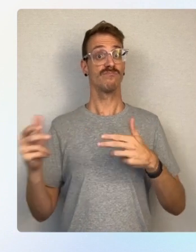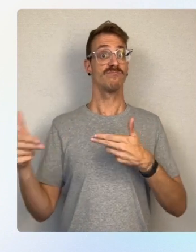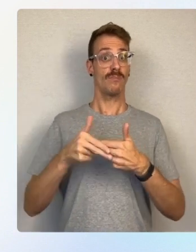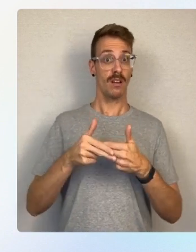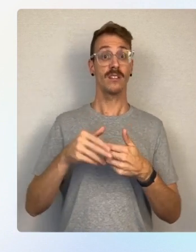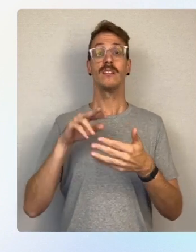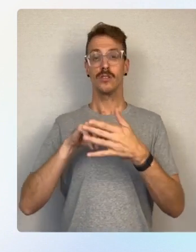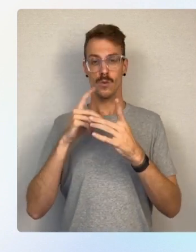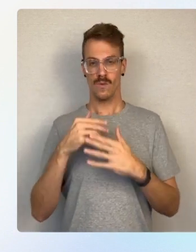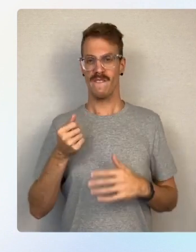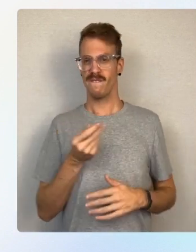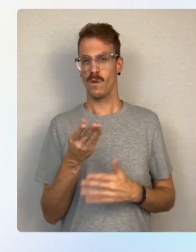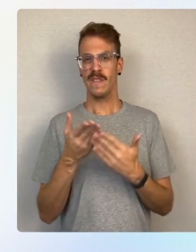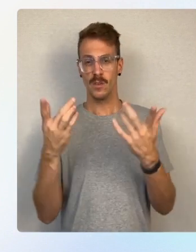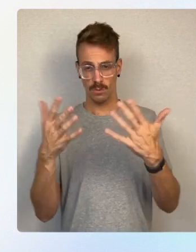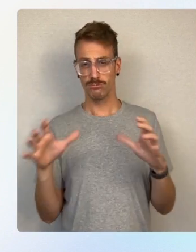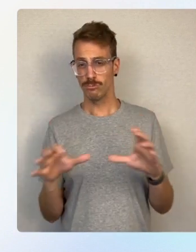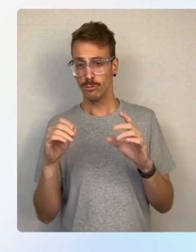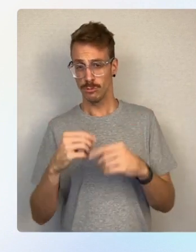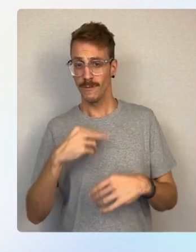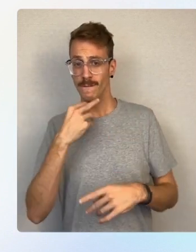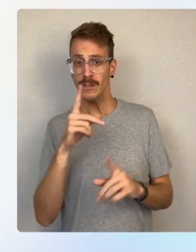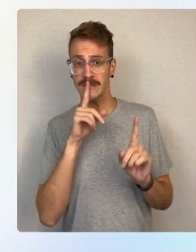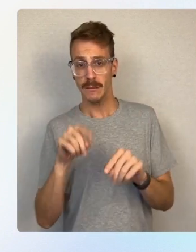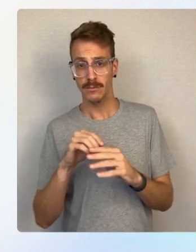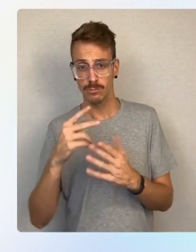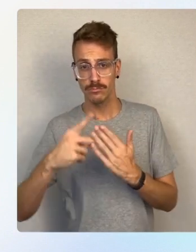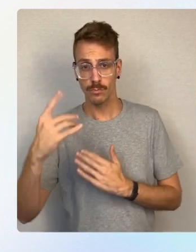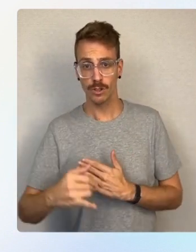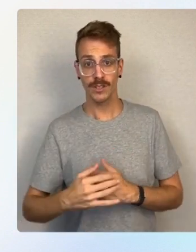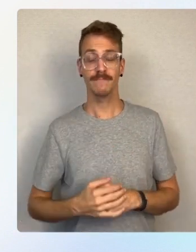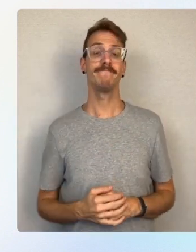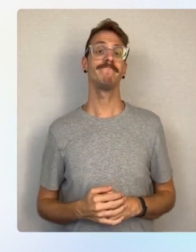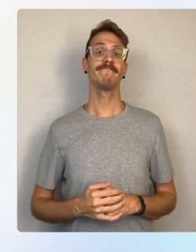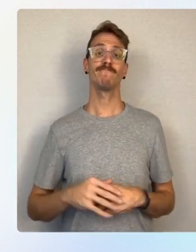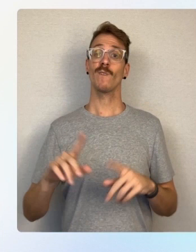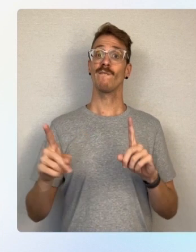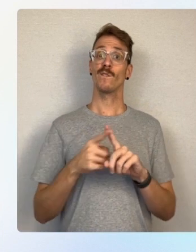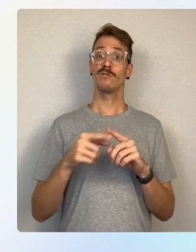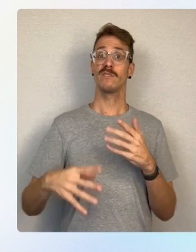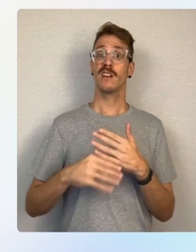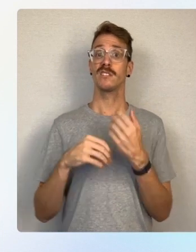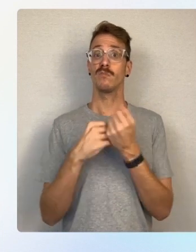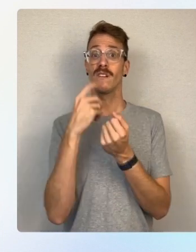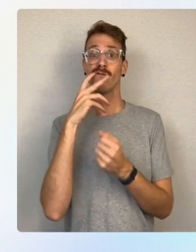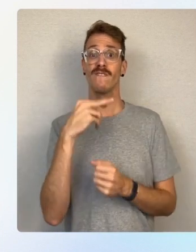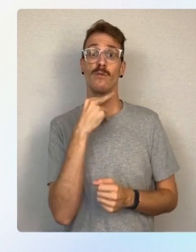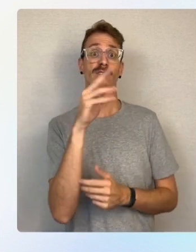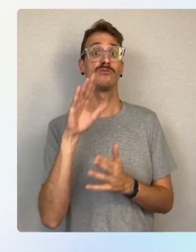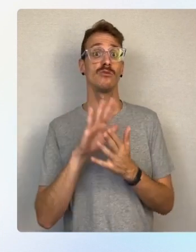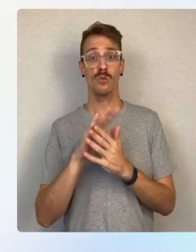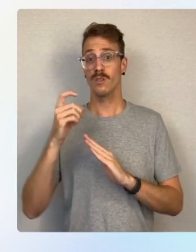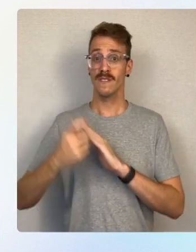there are a few things you'll need to do to get voice commands working on your project. First, you'll need to add support for Voice